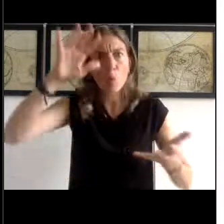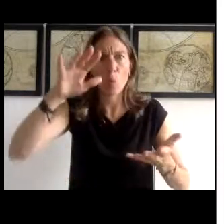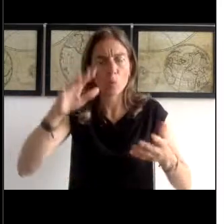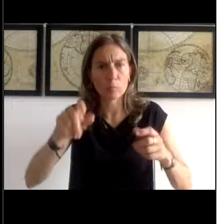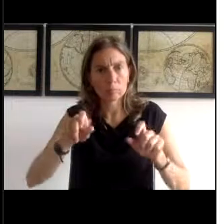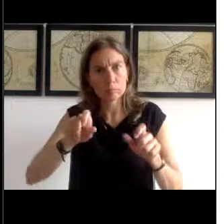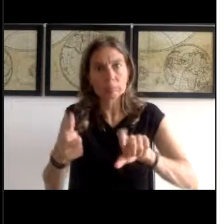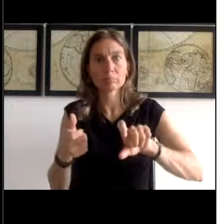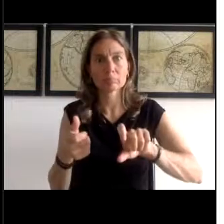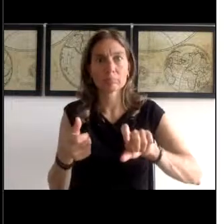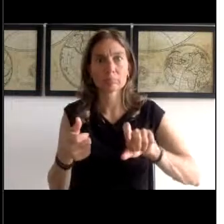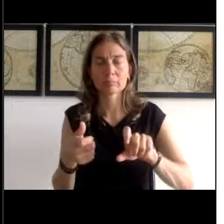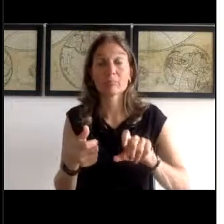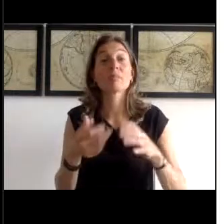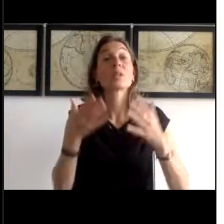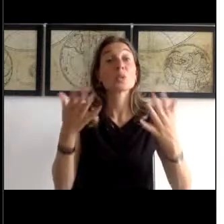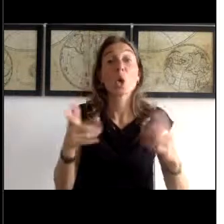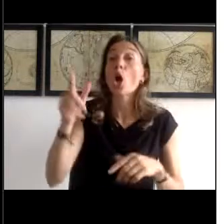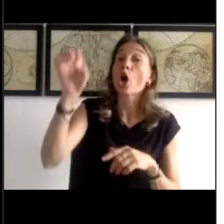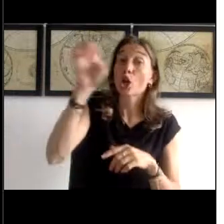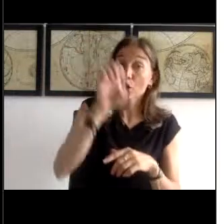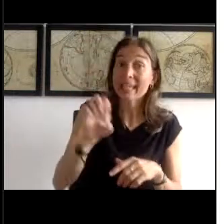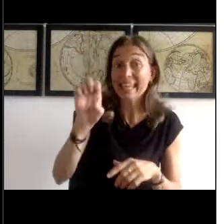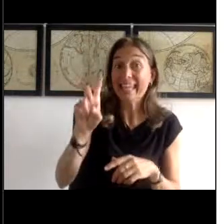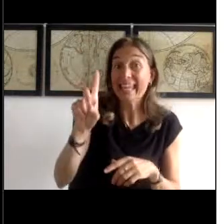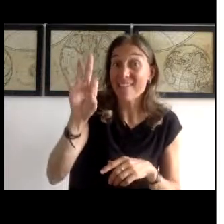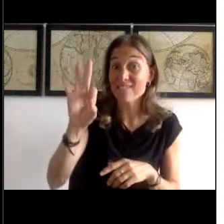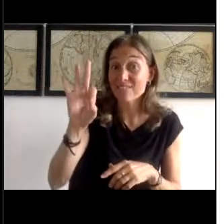This was a key point for me to stay.